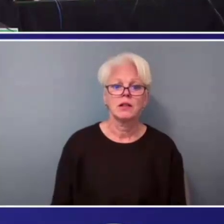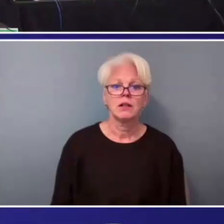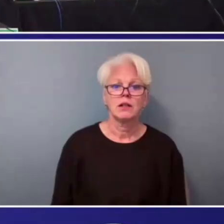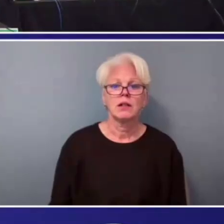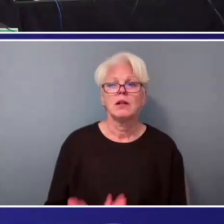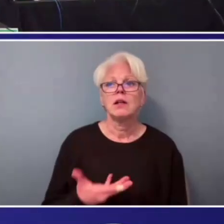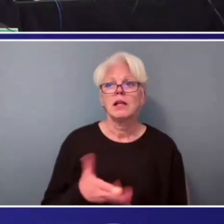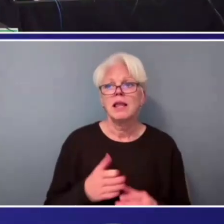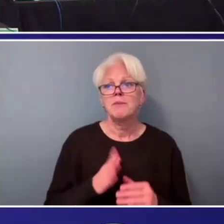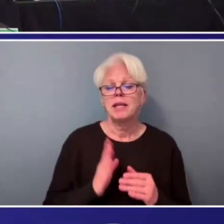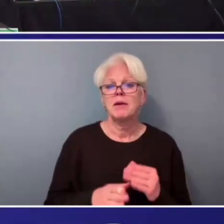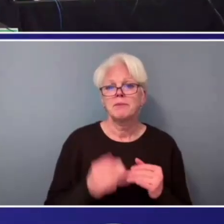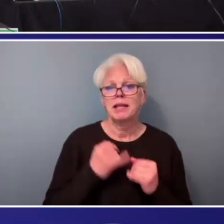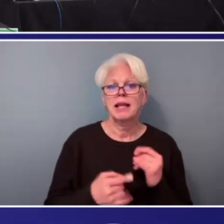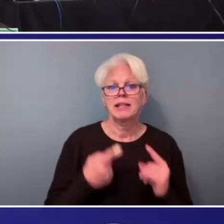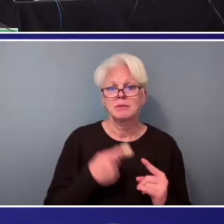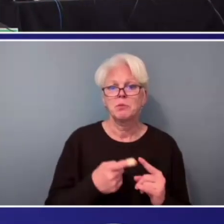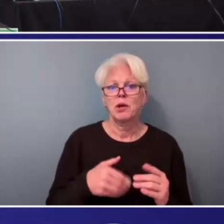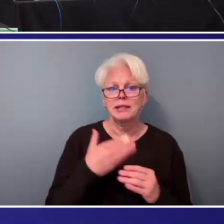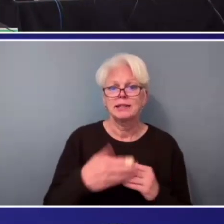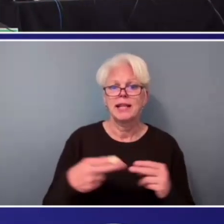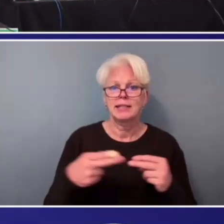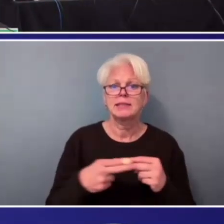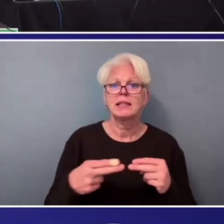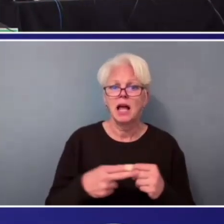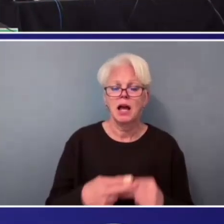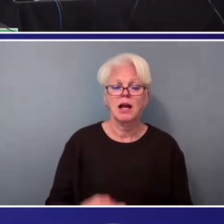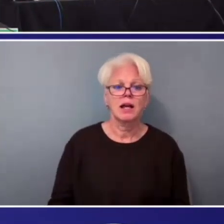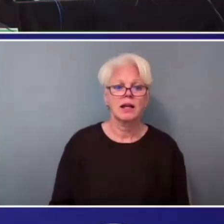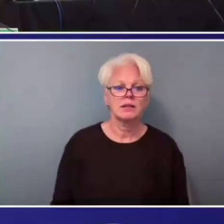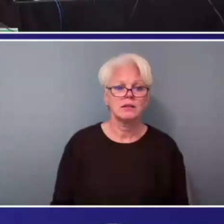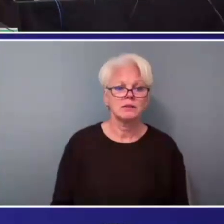on the last point, if you can go to the next slide, just to give some folks